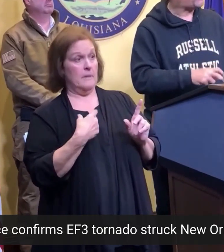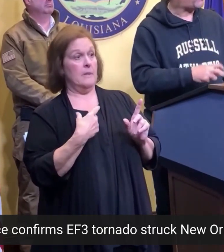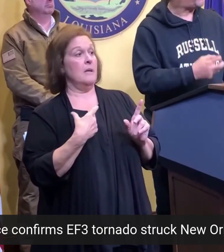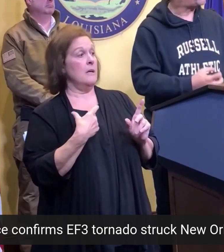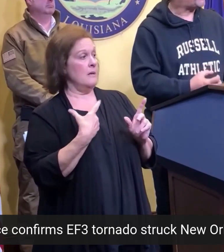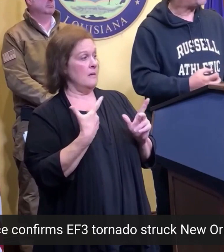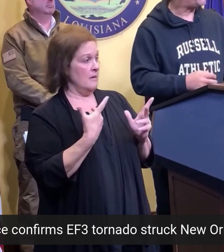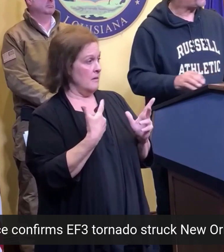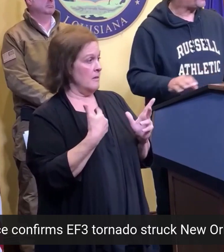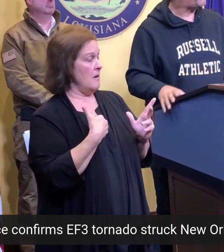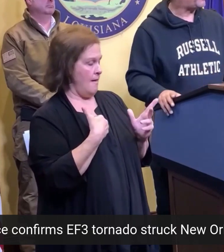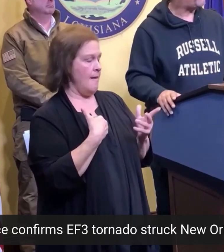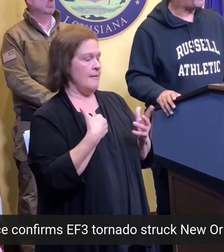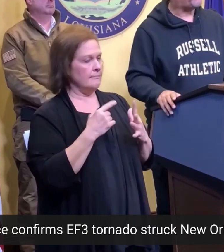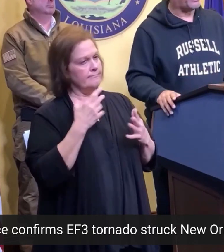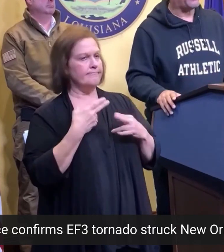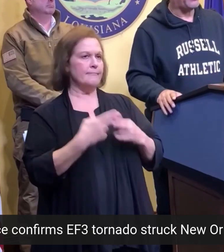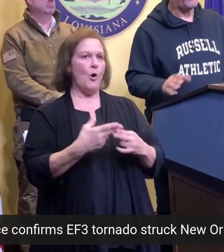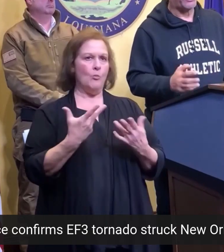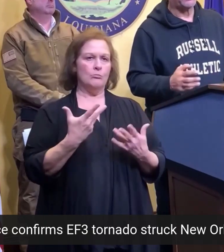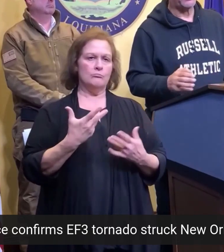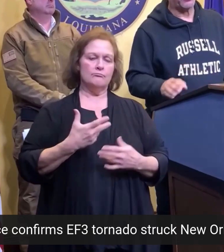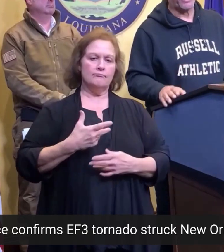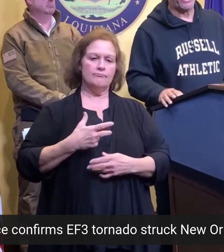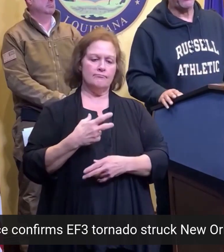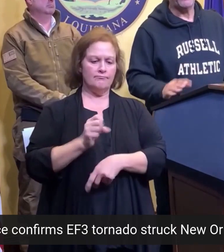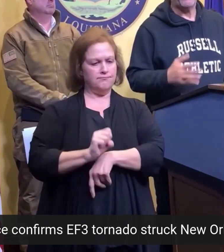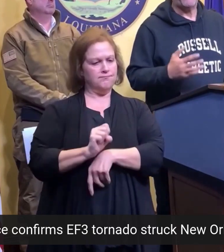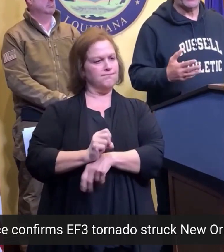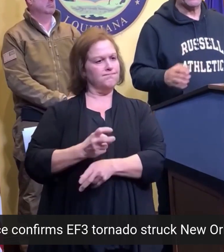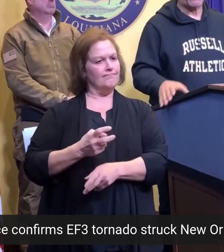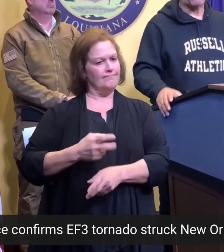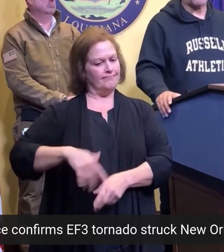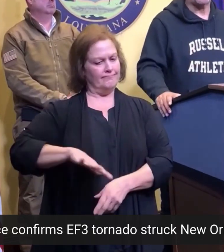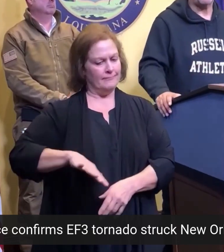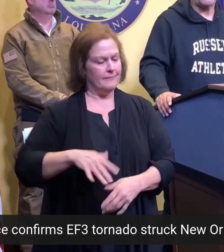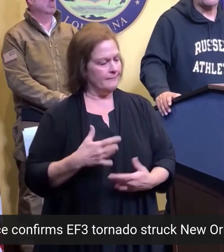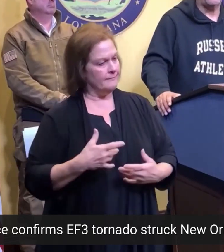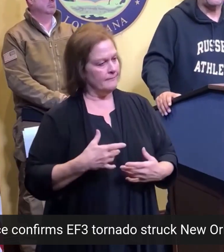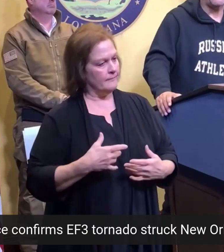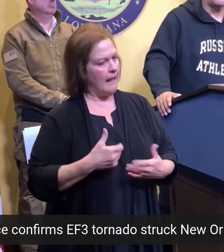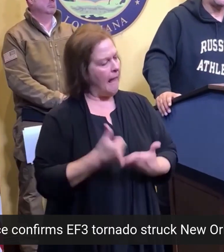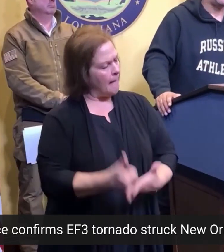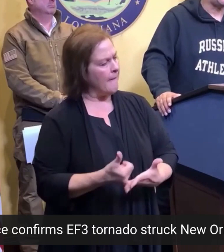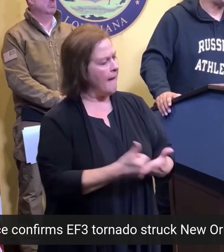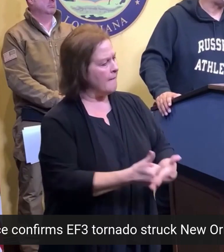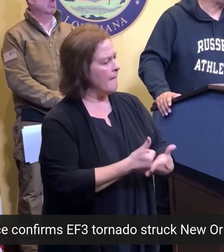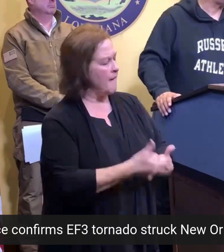called the ground zero area area apprentice and passing out water and doing assessments to red